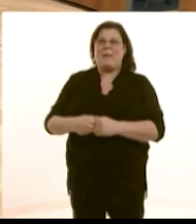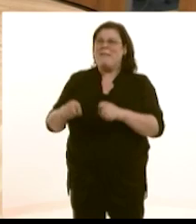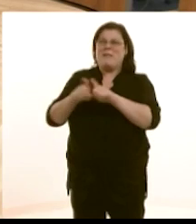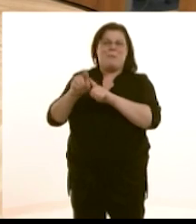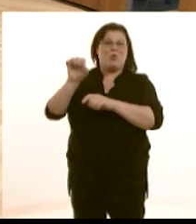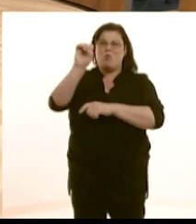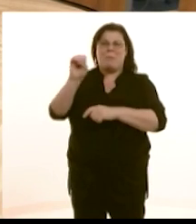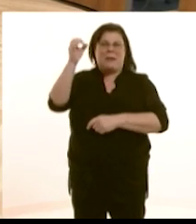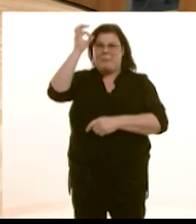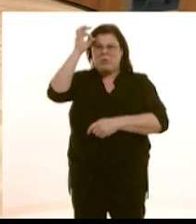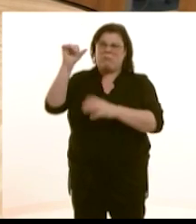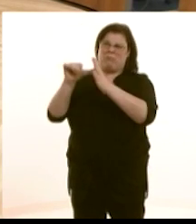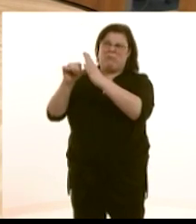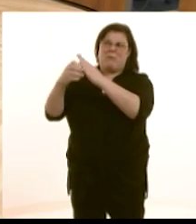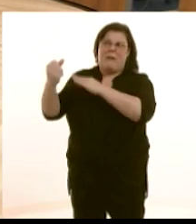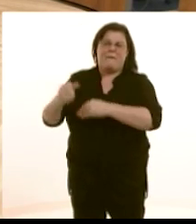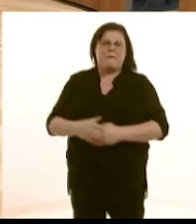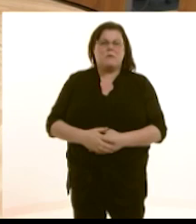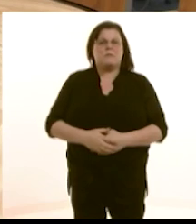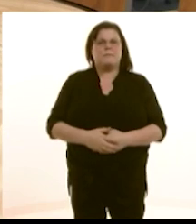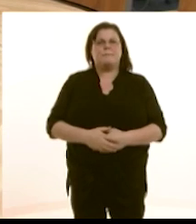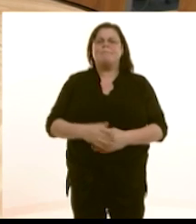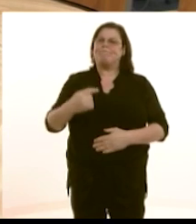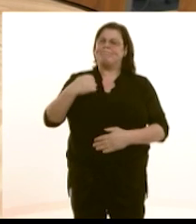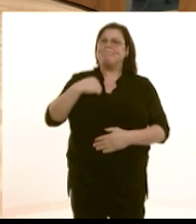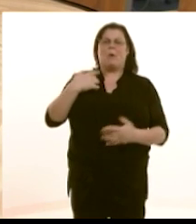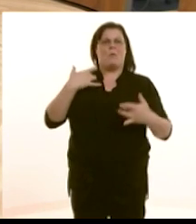Andrew R.T. Davies: I look forward to working with you and any other politicians who want